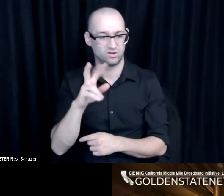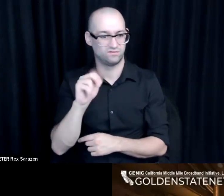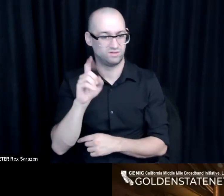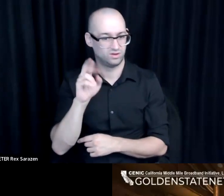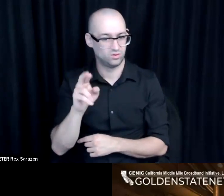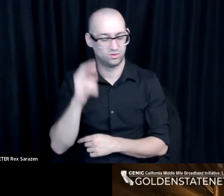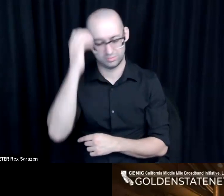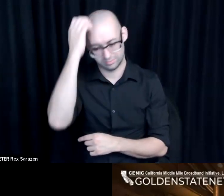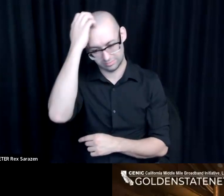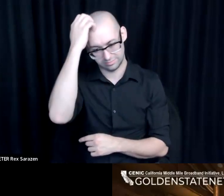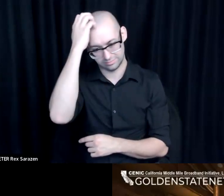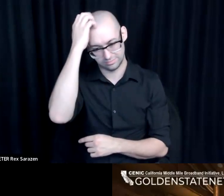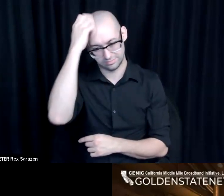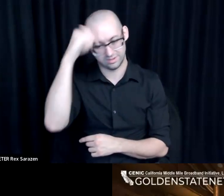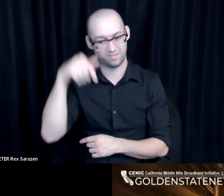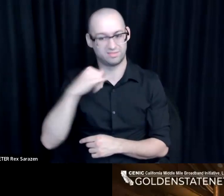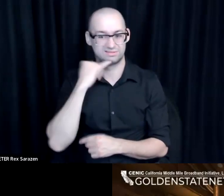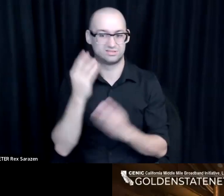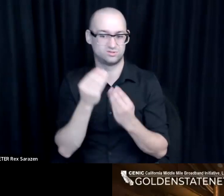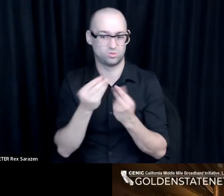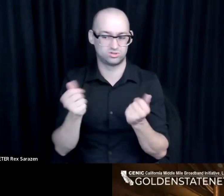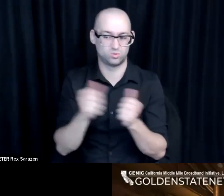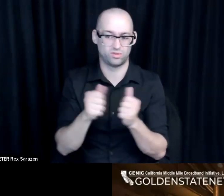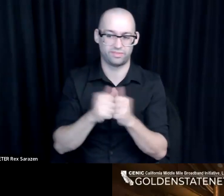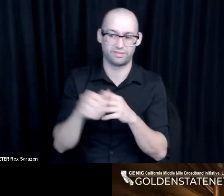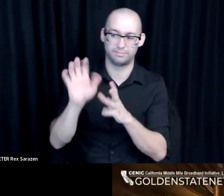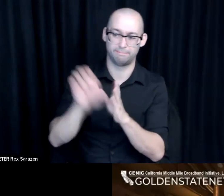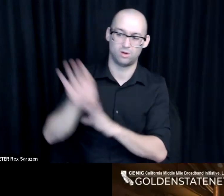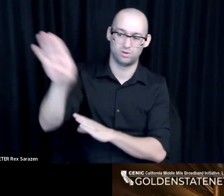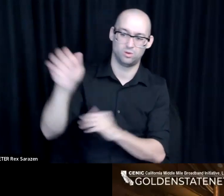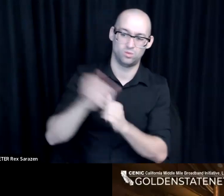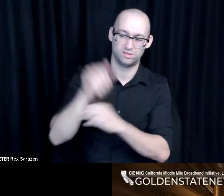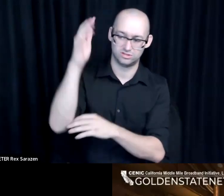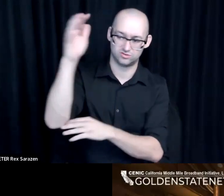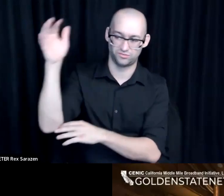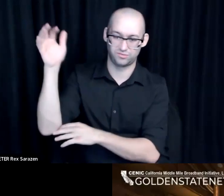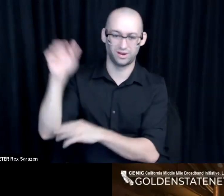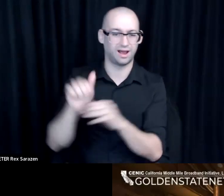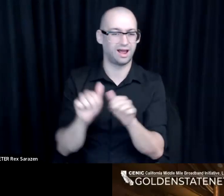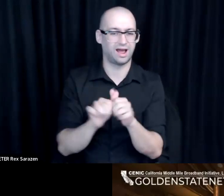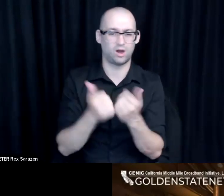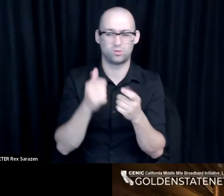we had for mountainous regions with trees. But you know, how do we deal with you know this type